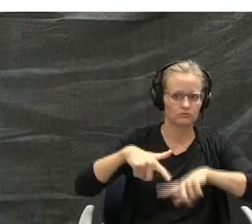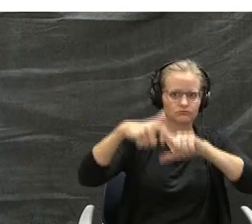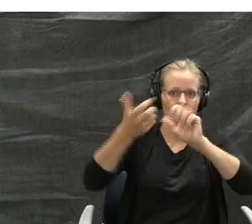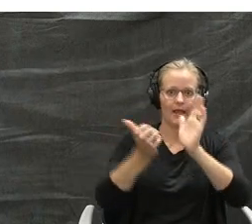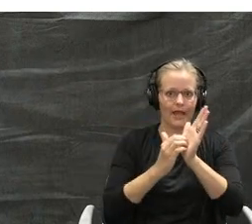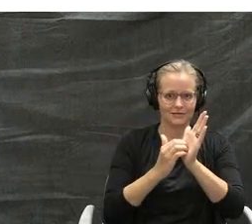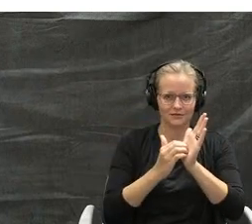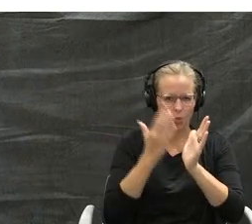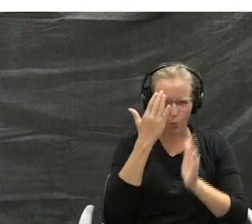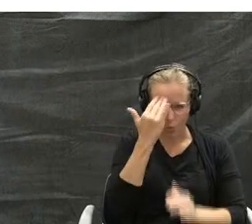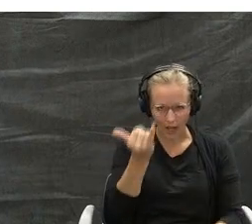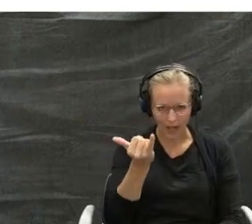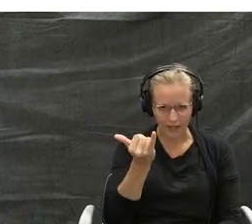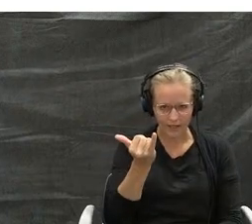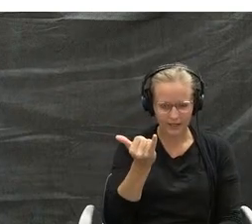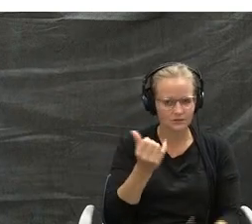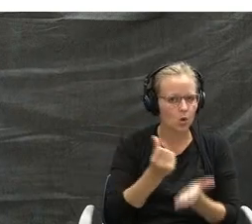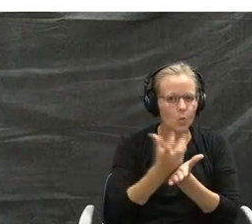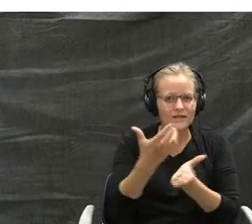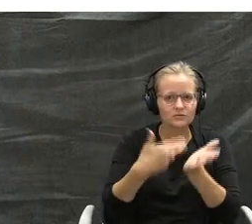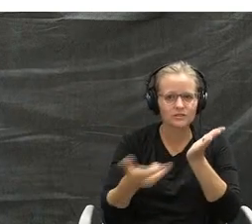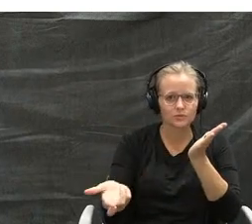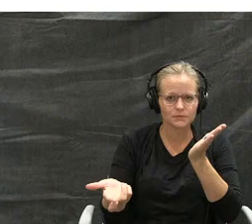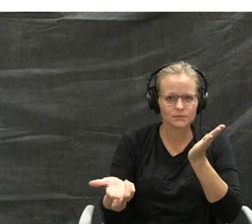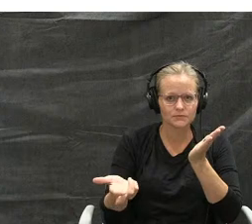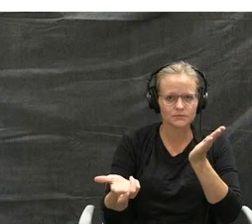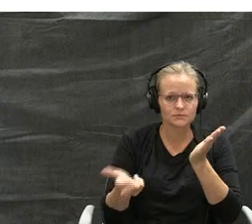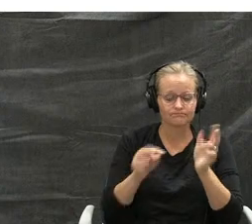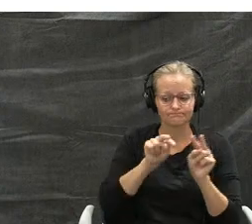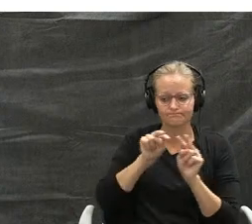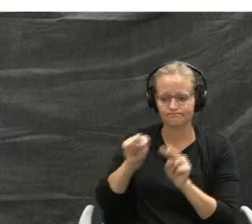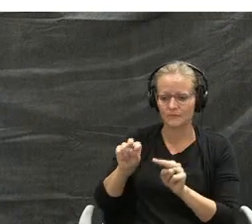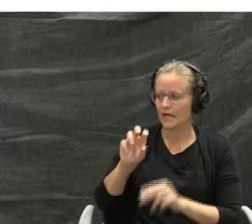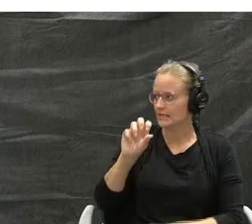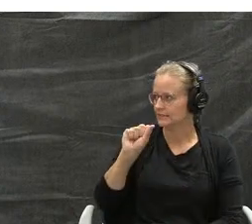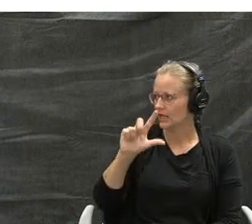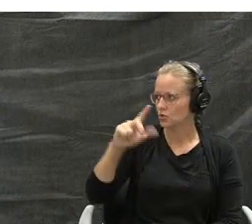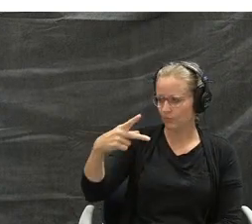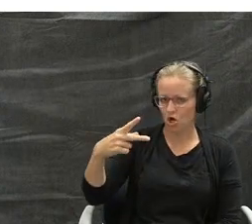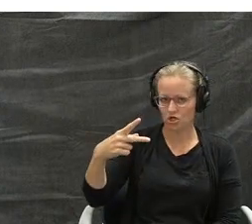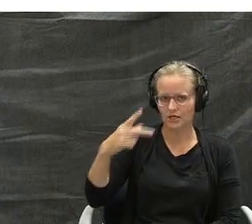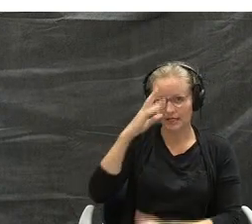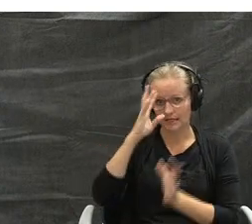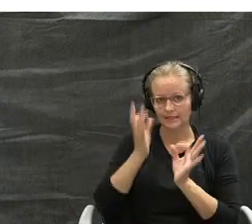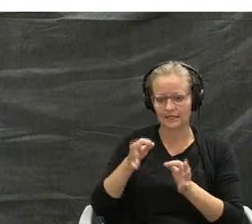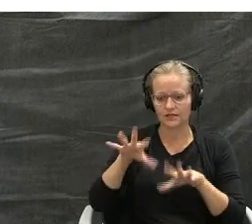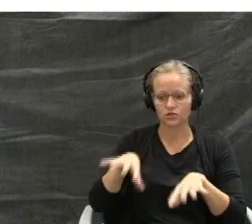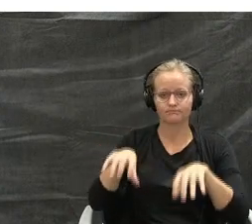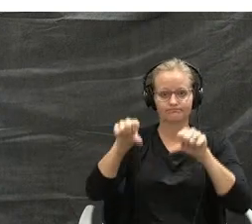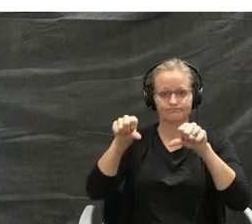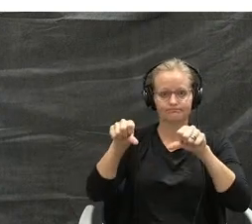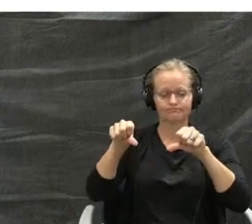Look to Saint Louis Park School plan where they have decided to adopt A remote learning plan and then reassess in October.